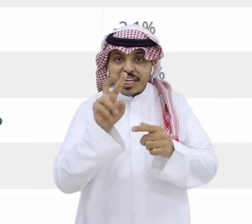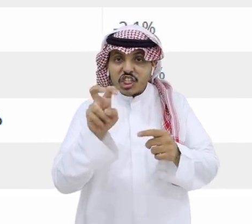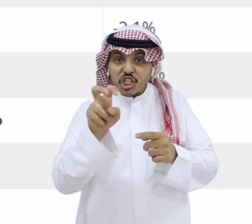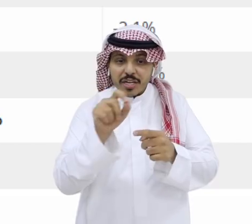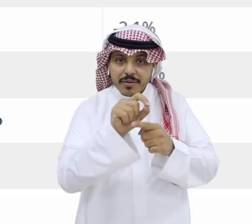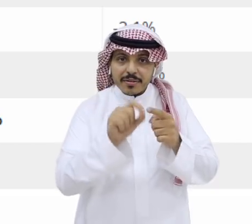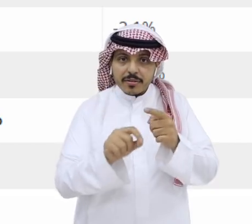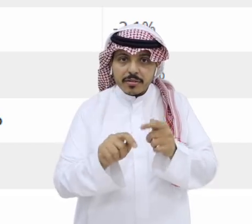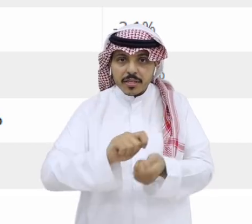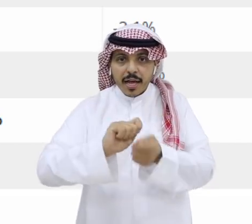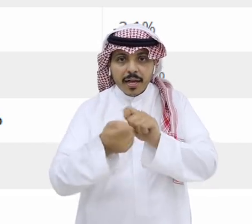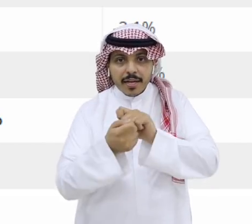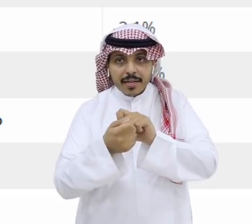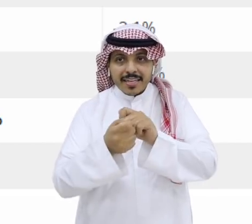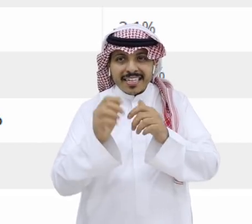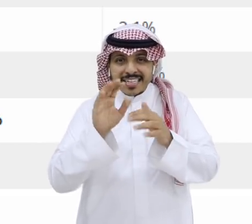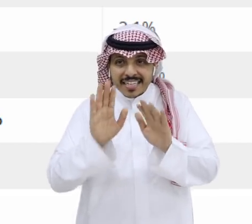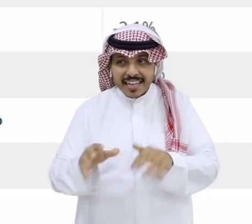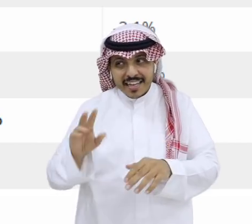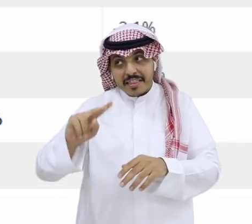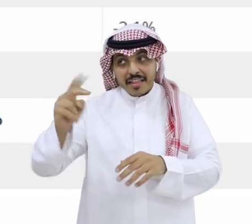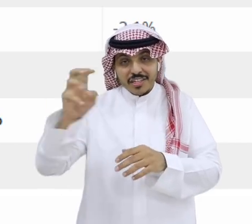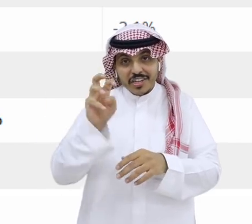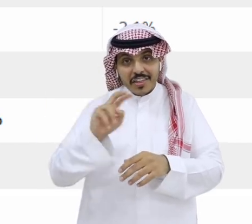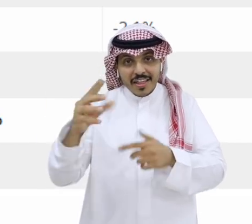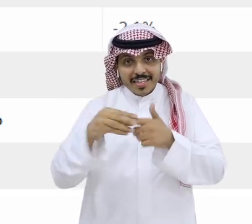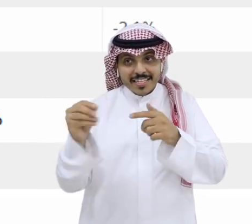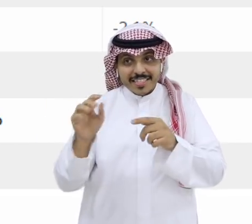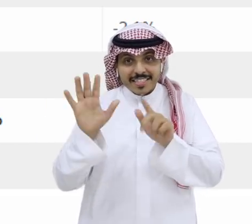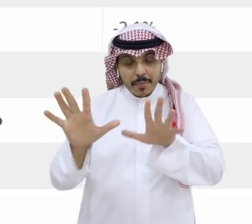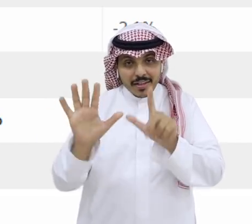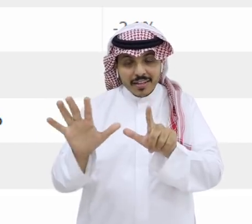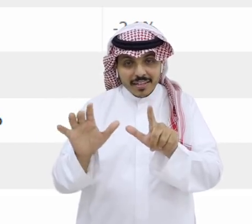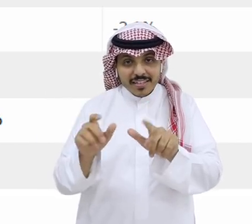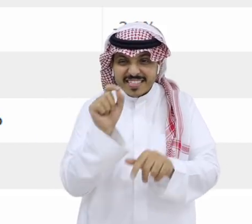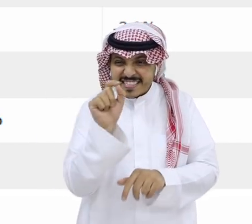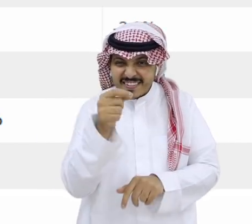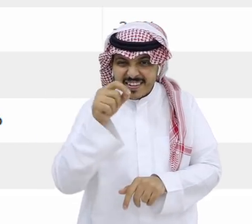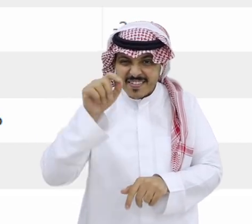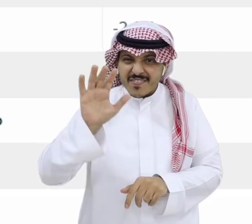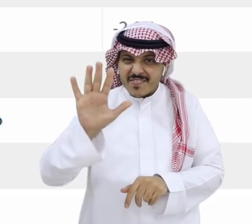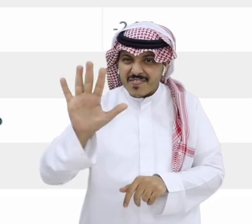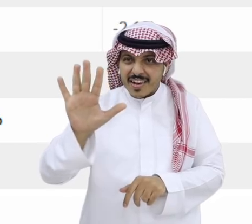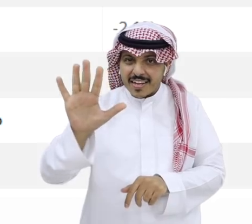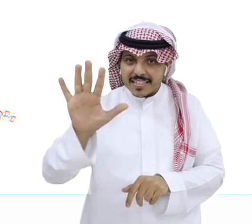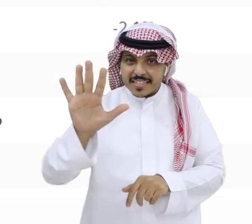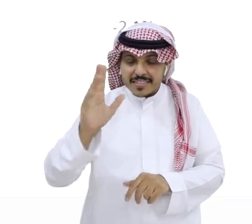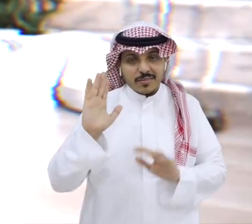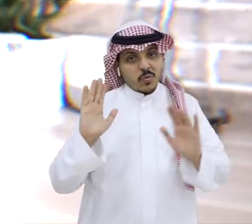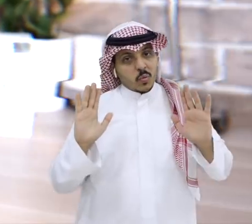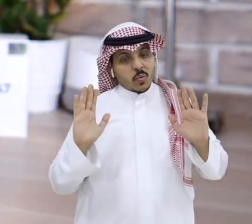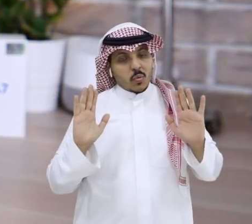20% of increase, while others decrease by 17% and increase by 0.5%! It is terrifying.